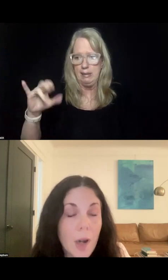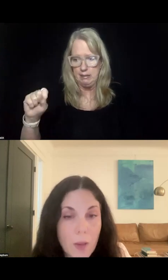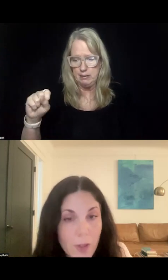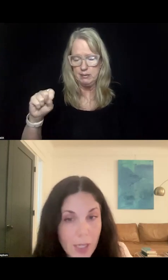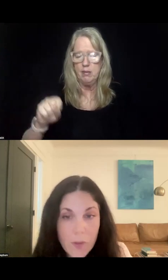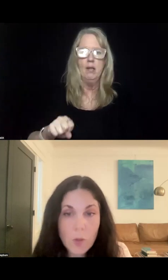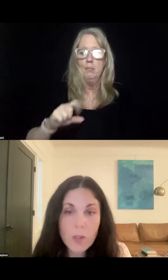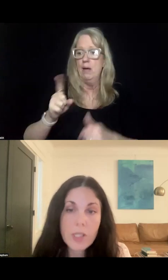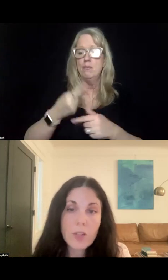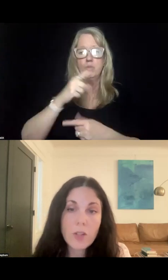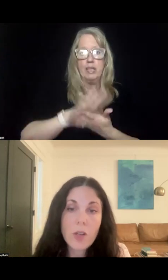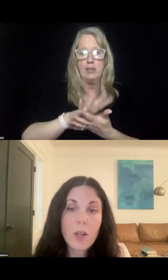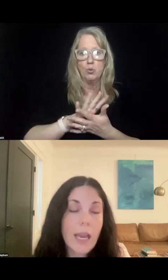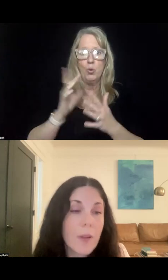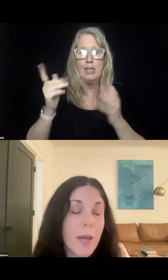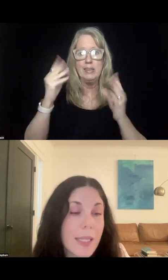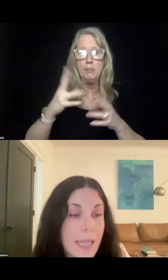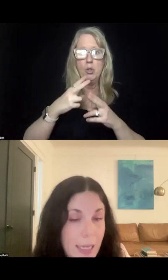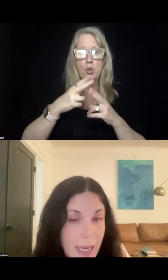FIRST DAY OF SCHOOL, THE TEACHER GAVE HIM HIS DEAD NAME.